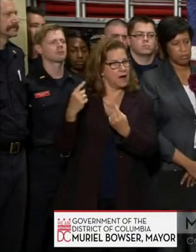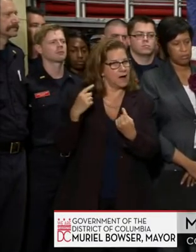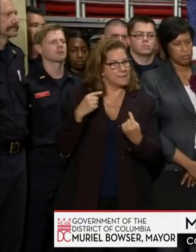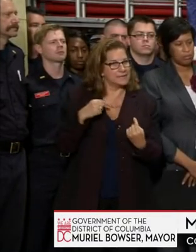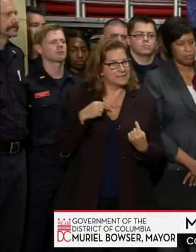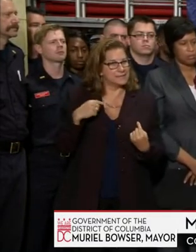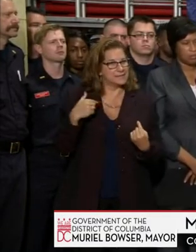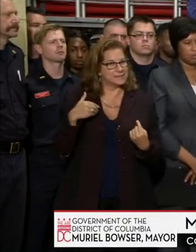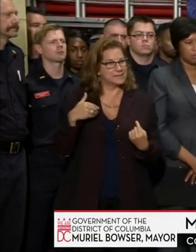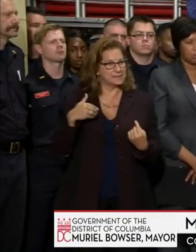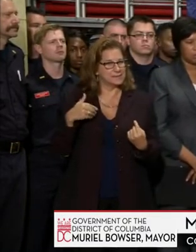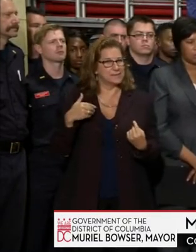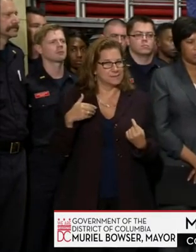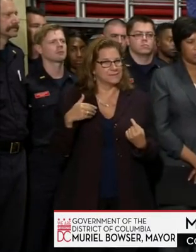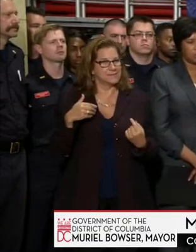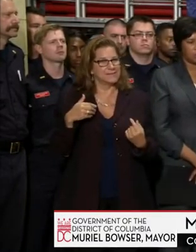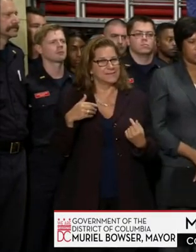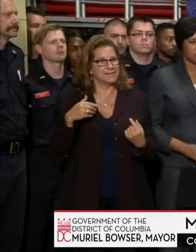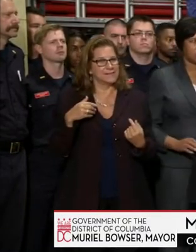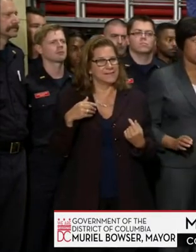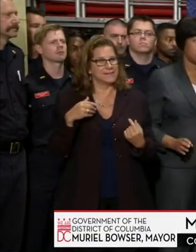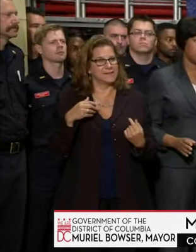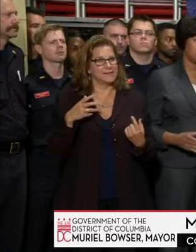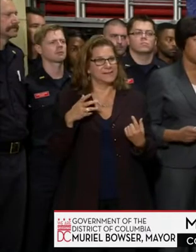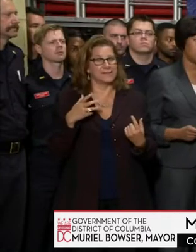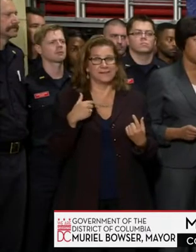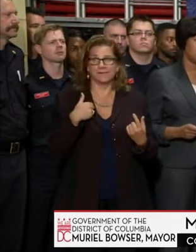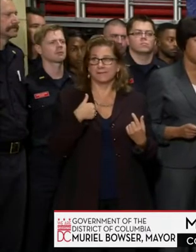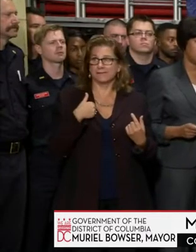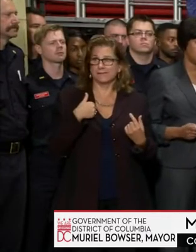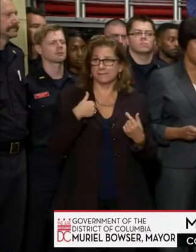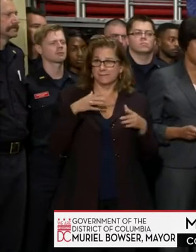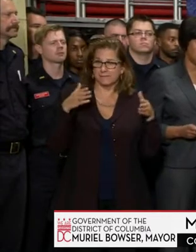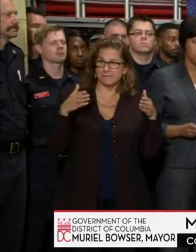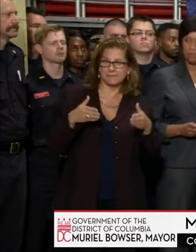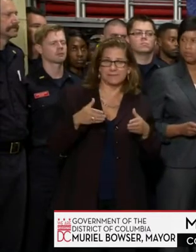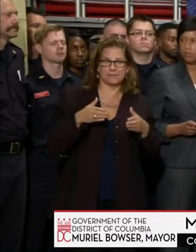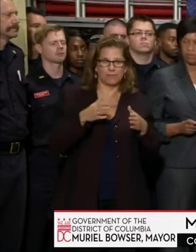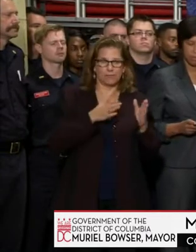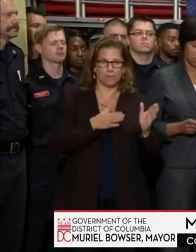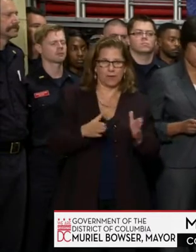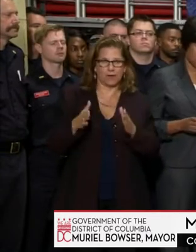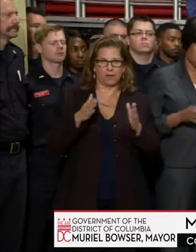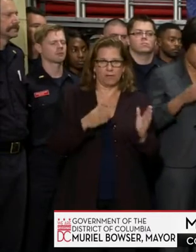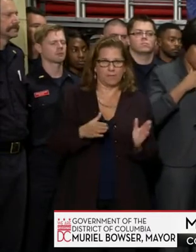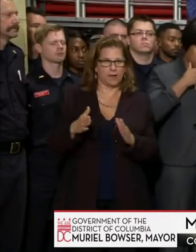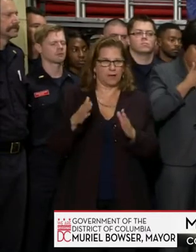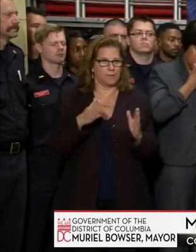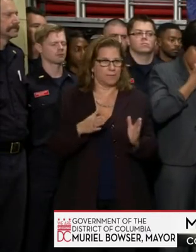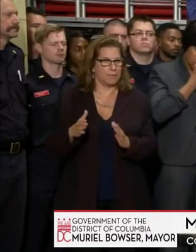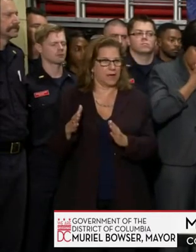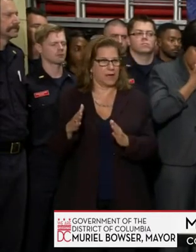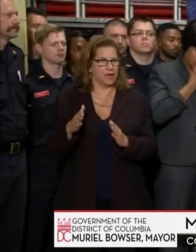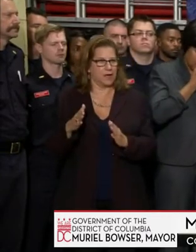KEY TO OUR PREPARATIONS WILL BE THE -- AT THE READY FIRE AND EMS